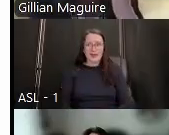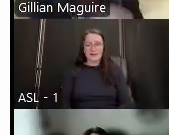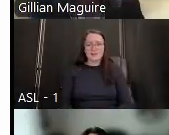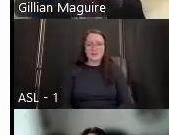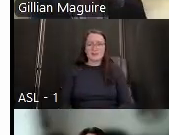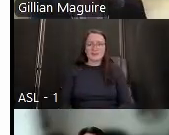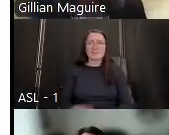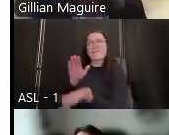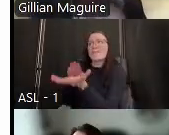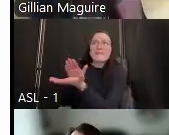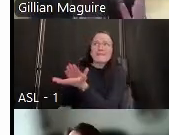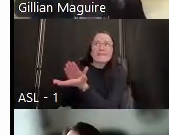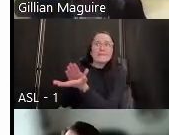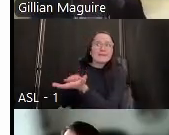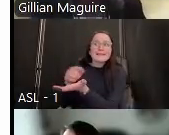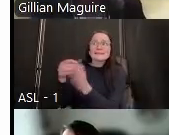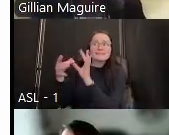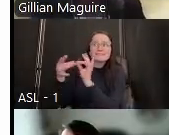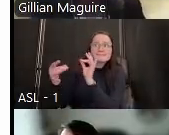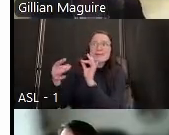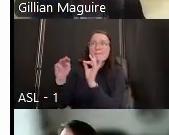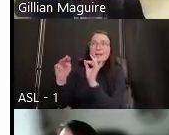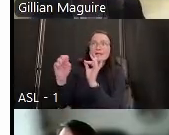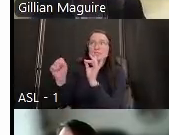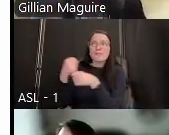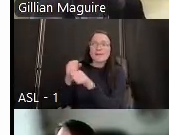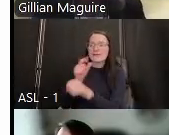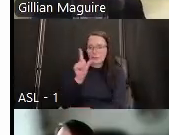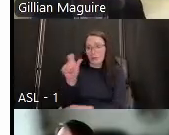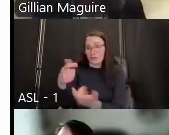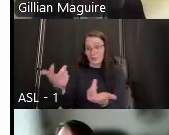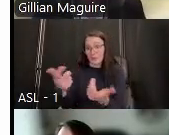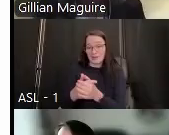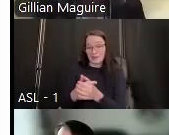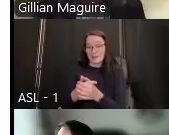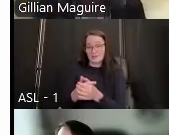to. Um you're welcome to use our videos as well. Um those are Microsoft branded so you'll be able